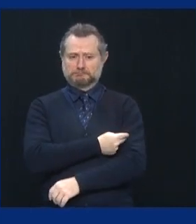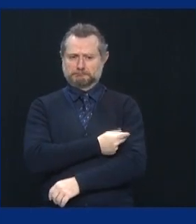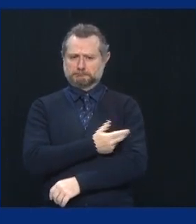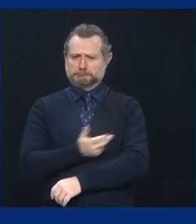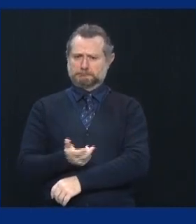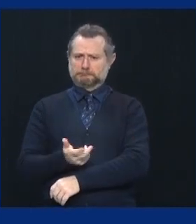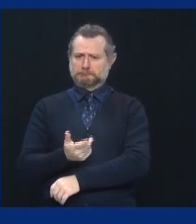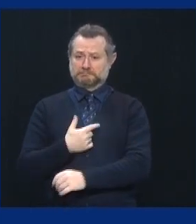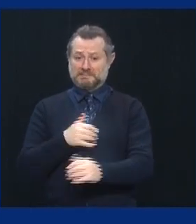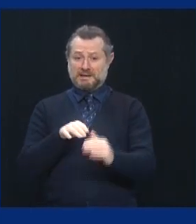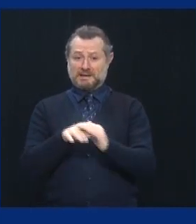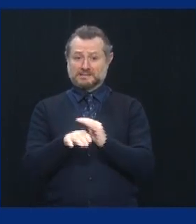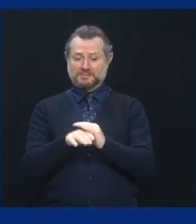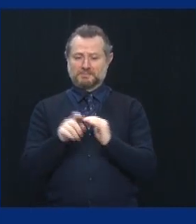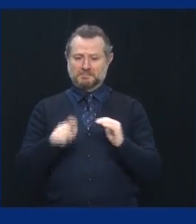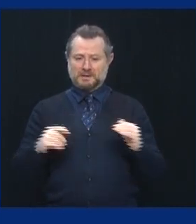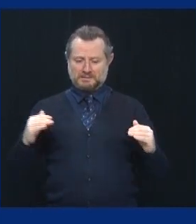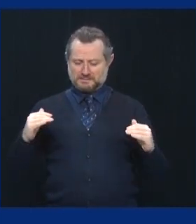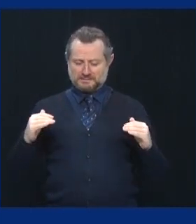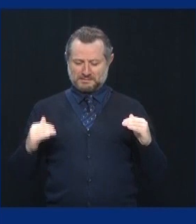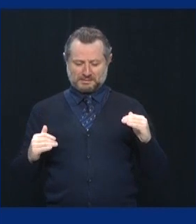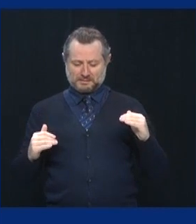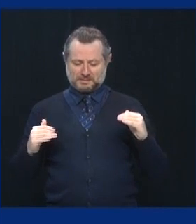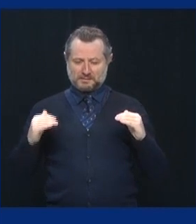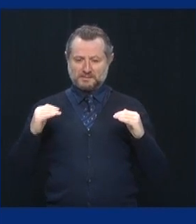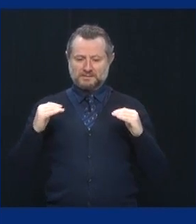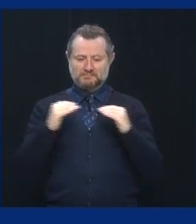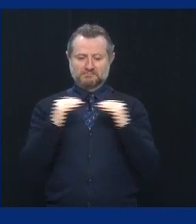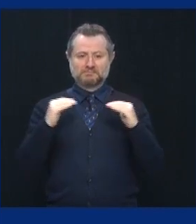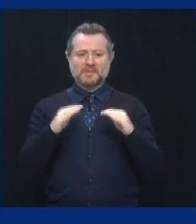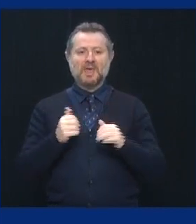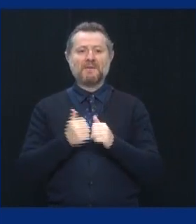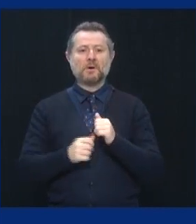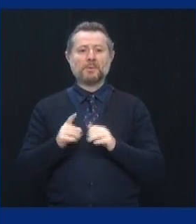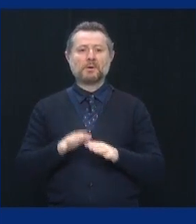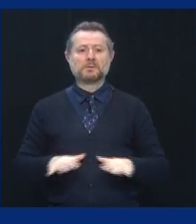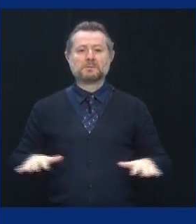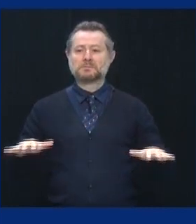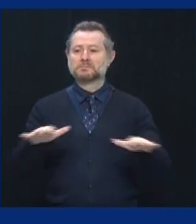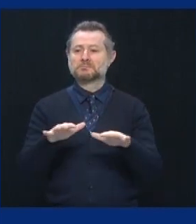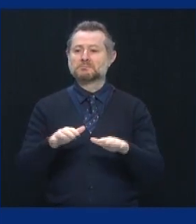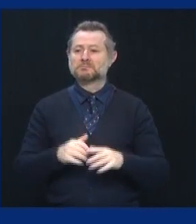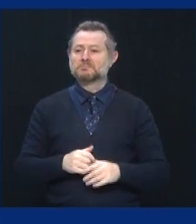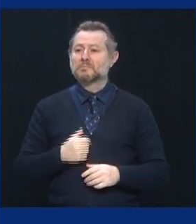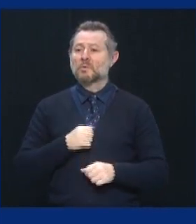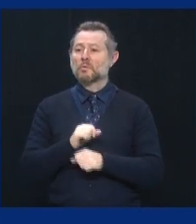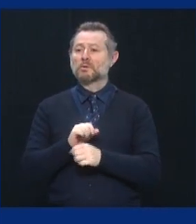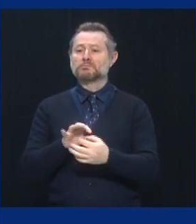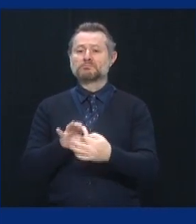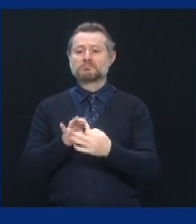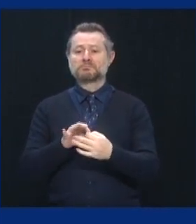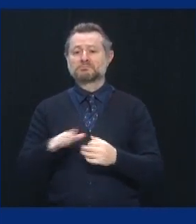LESS ACCESS TO COVID TESTING. WHEN IT COMES TO THIS VACCINE,